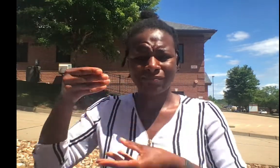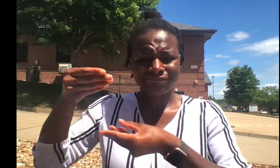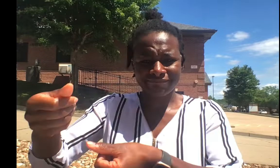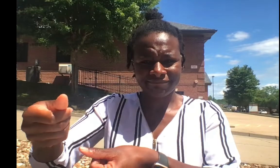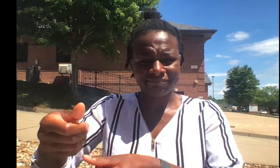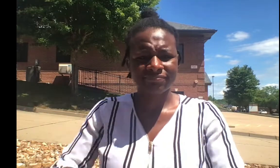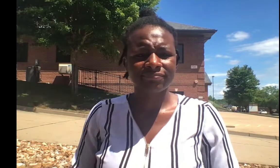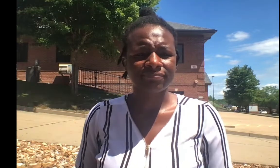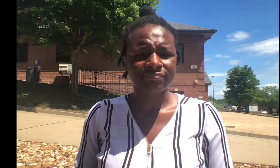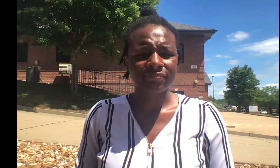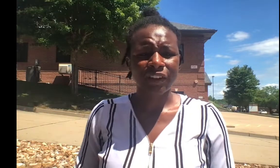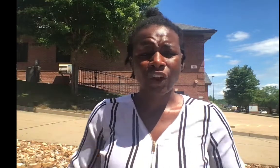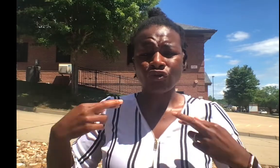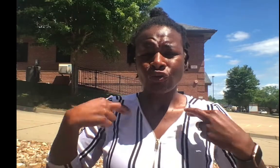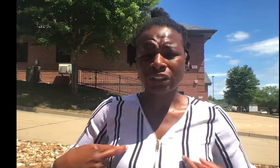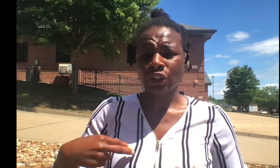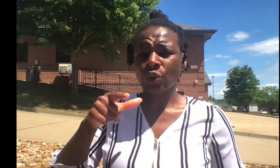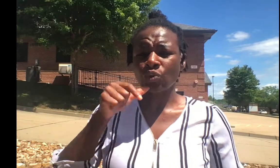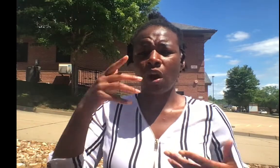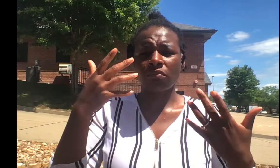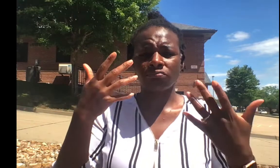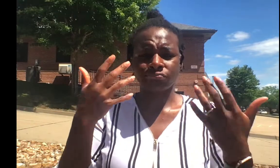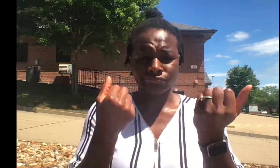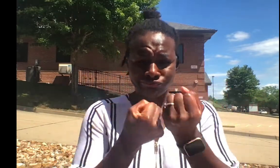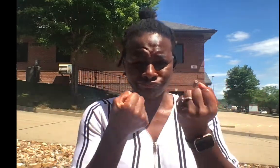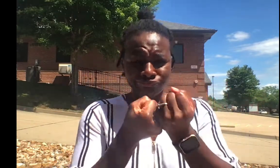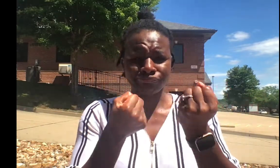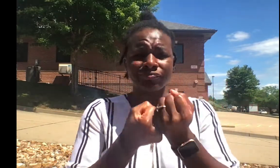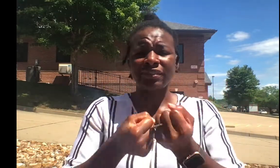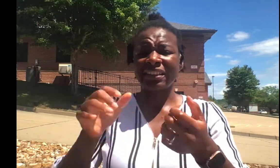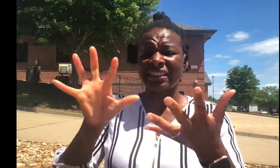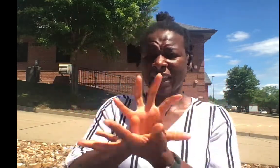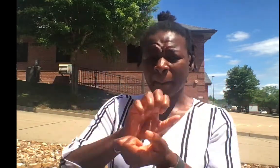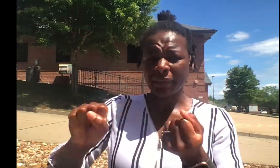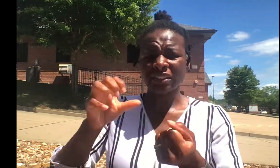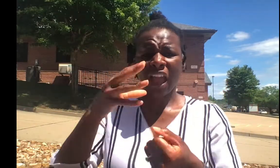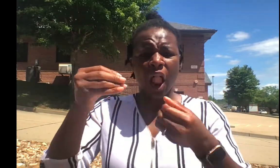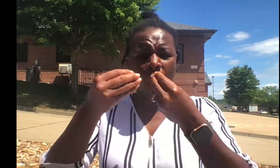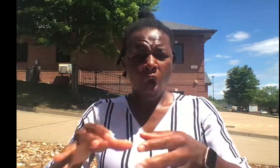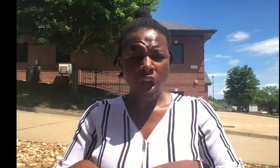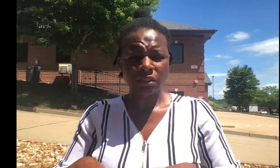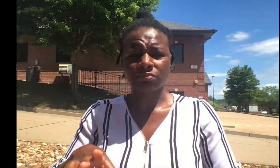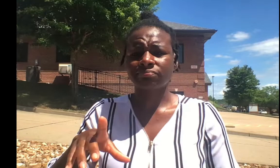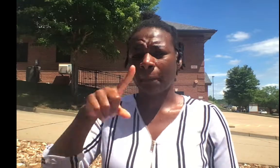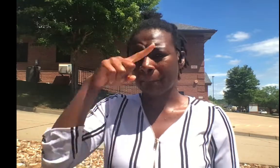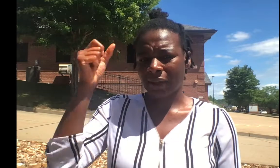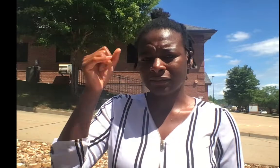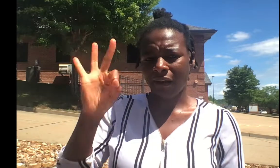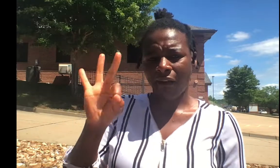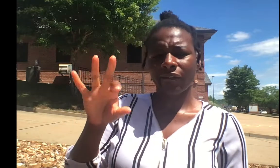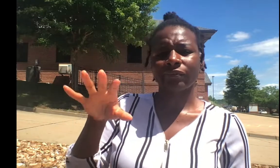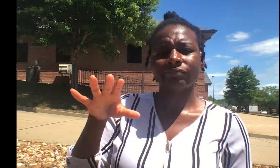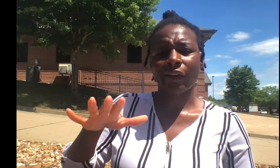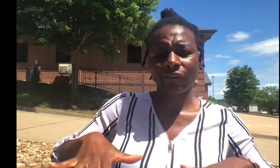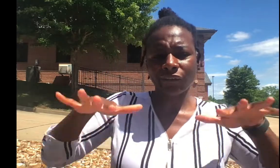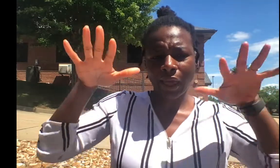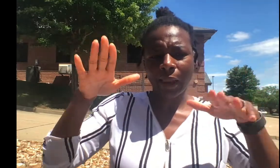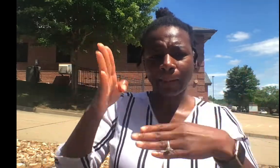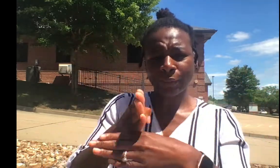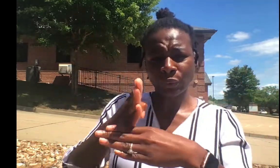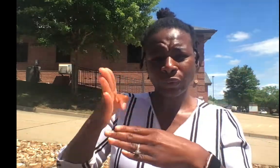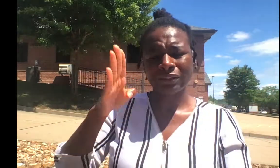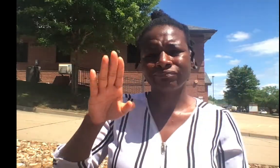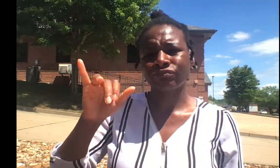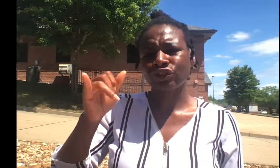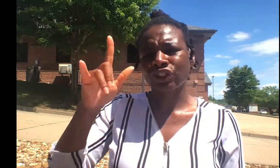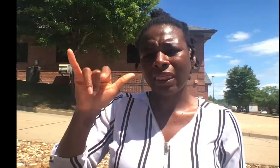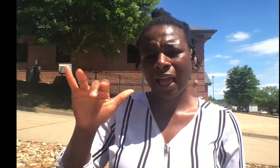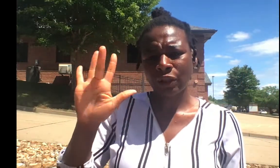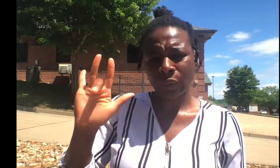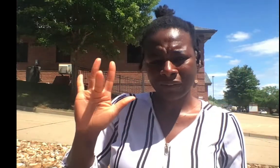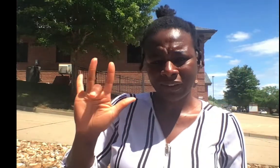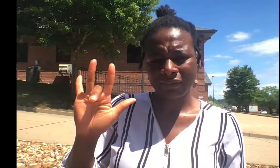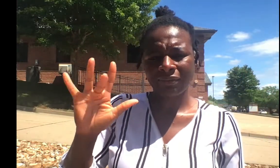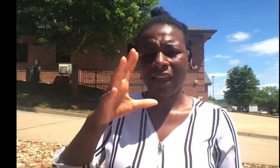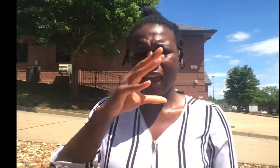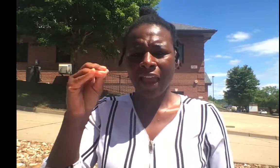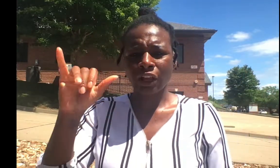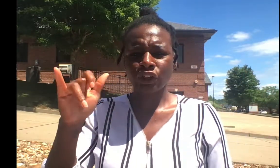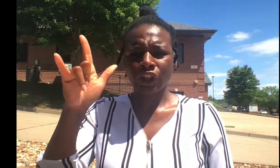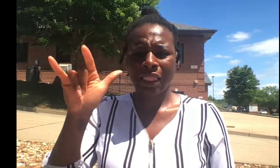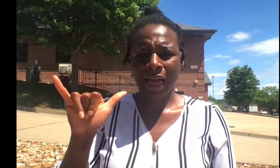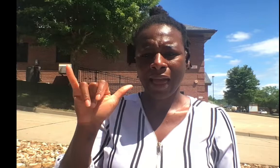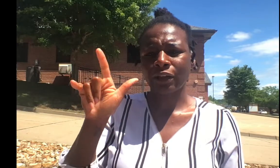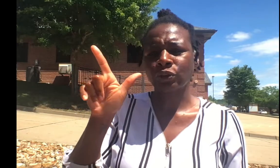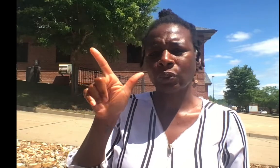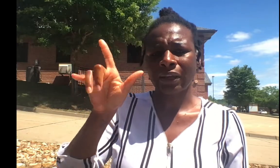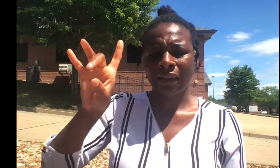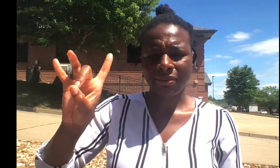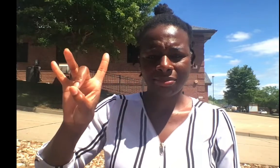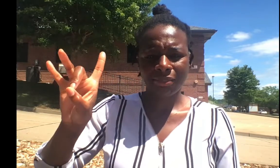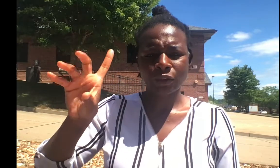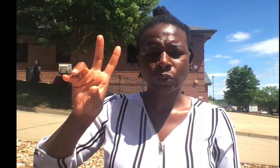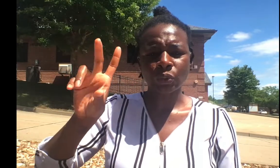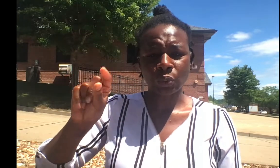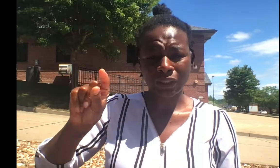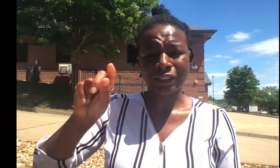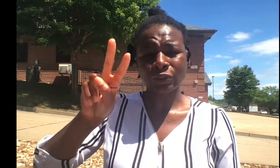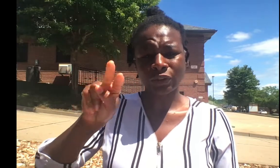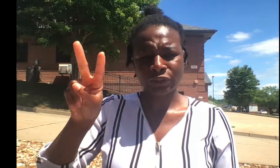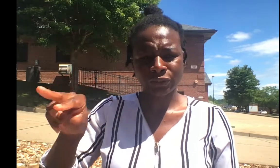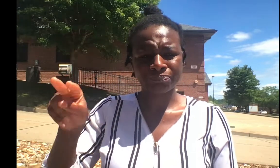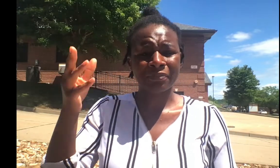Residents who sustained damage or losses due to the flooding between July 25 and July 28, 2022